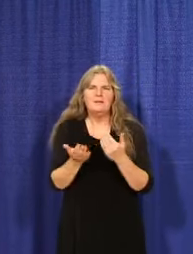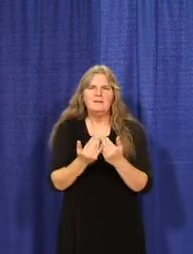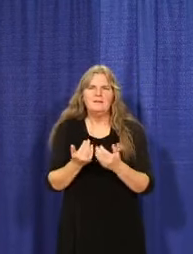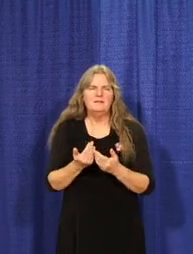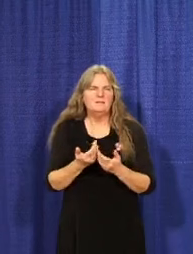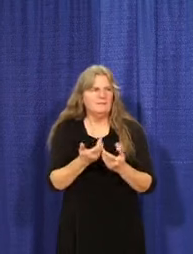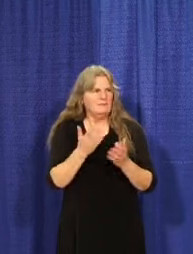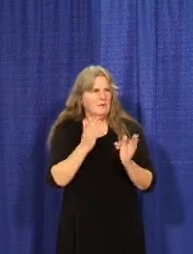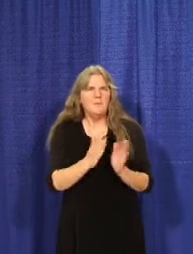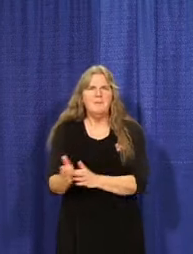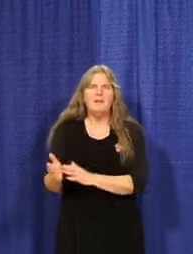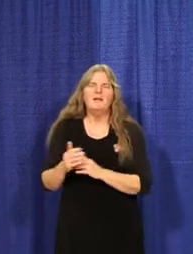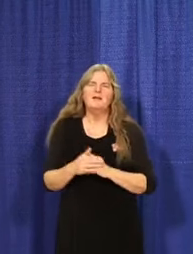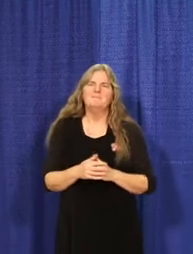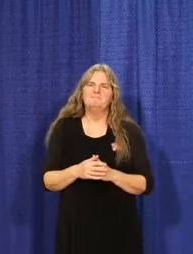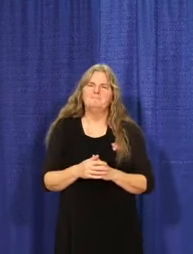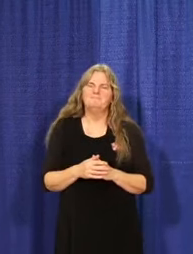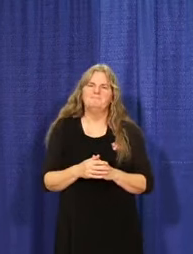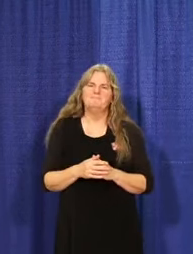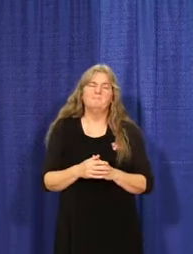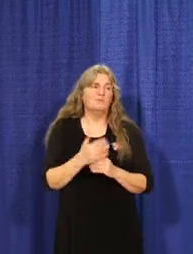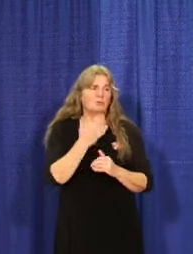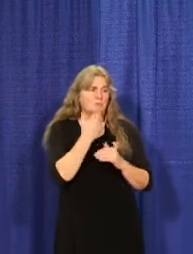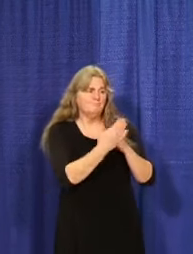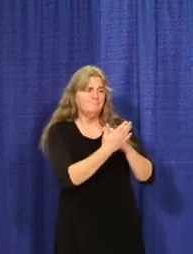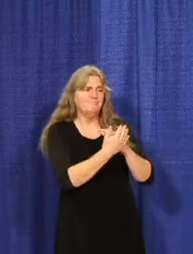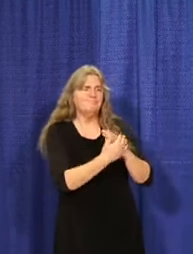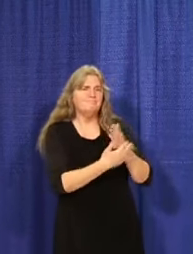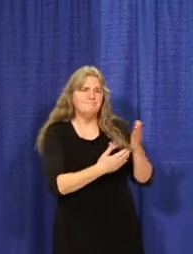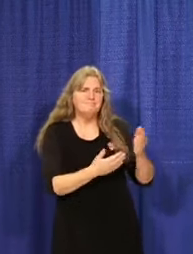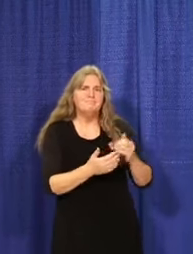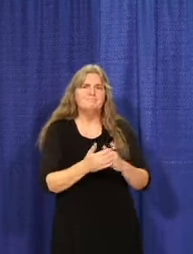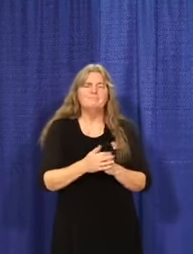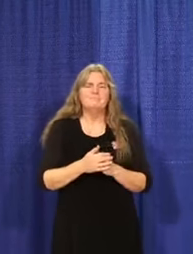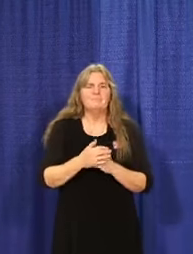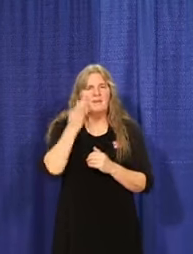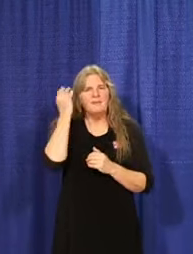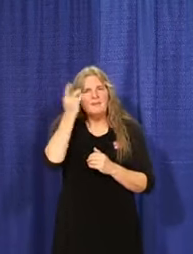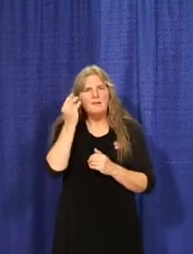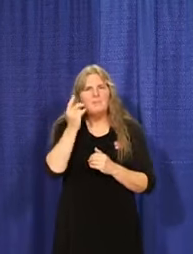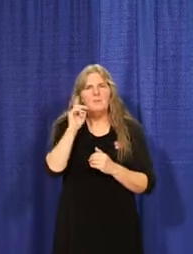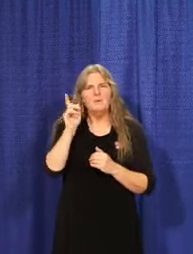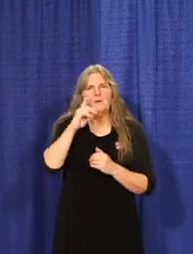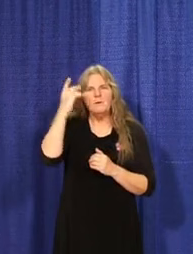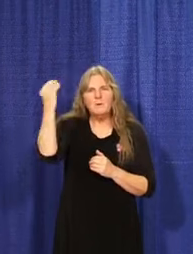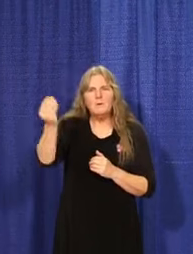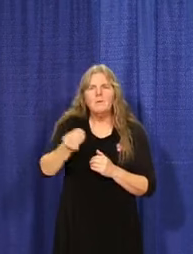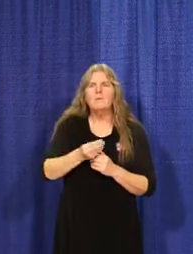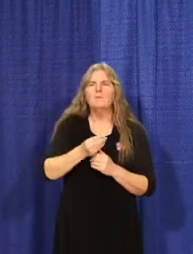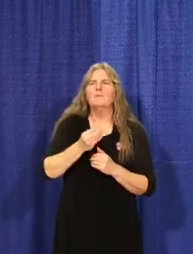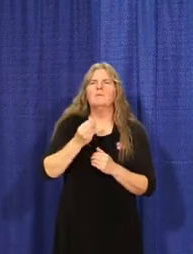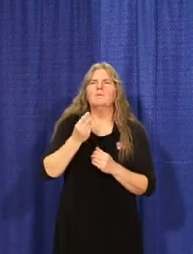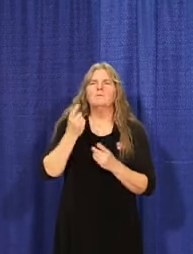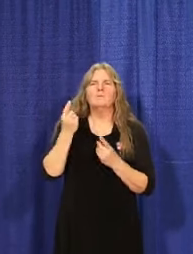great advice. Consider why you were going in where you were going, and the need. But, yeah,, I think you answered